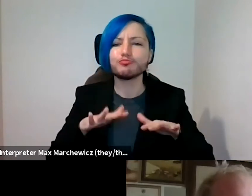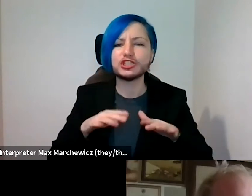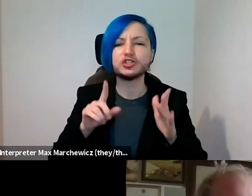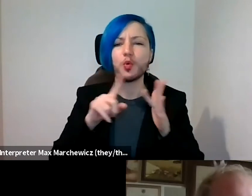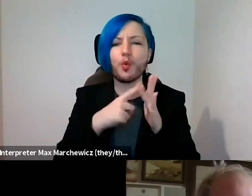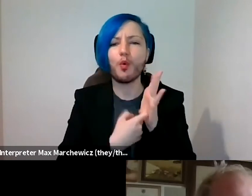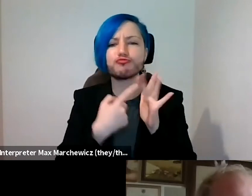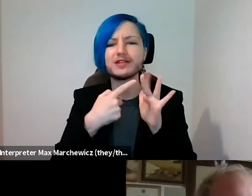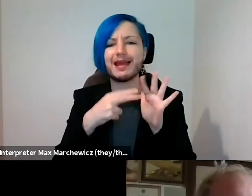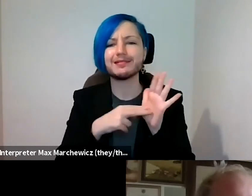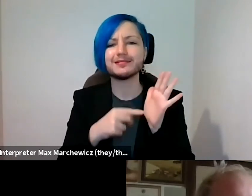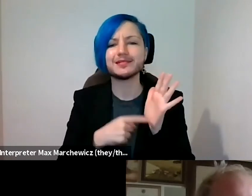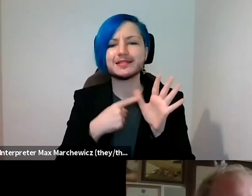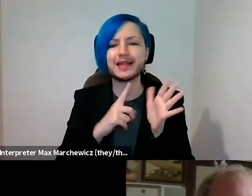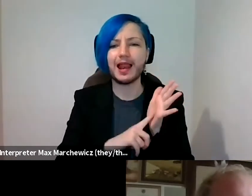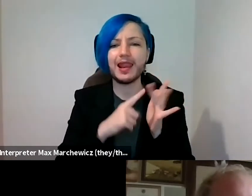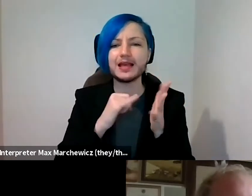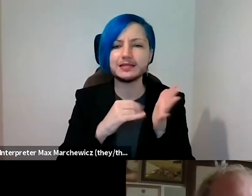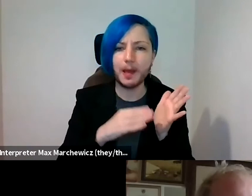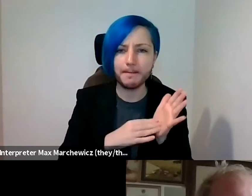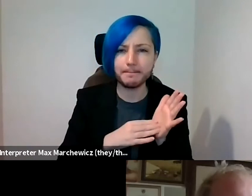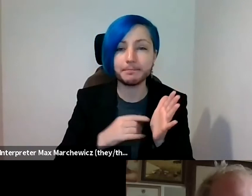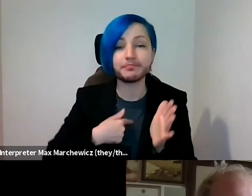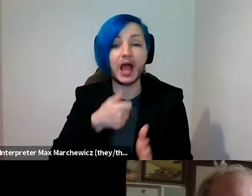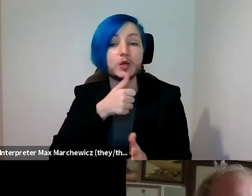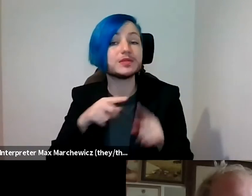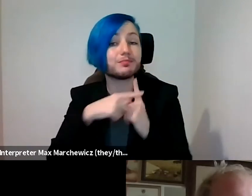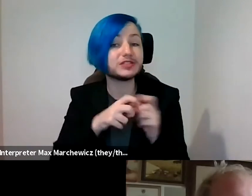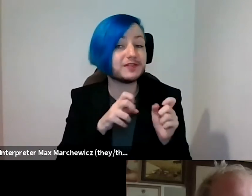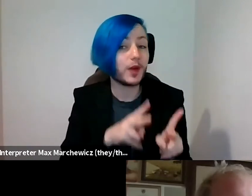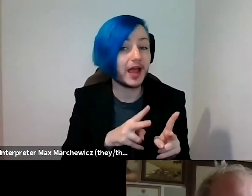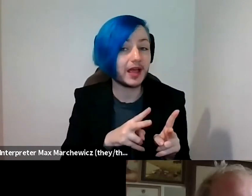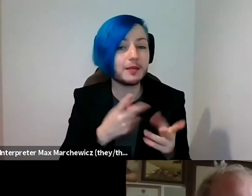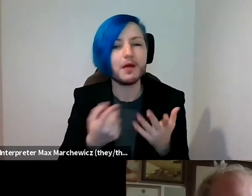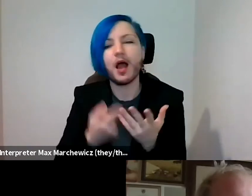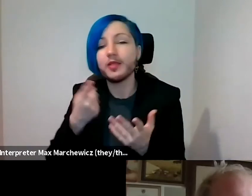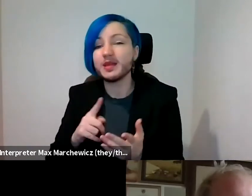which for me is a very positive word, but which for others, it almost is a term of abuse.